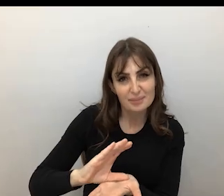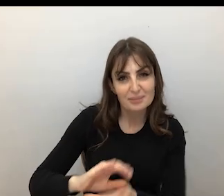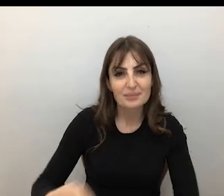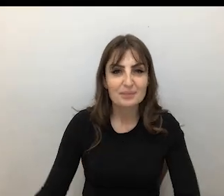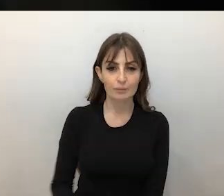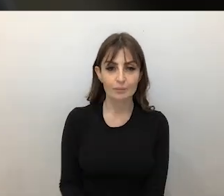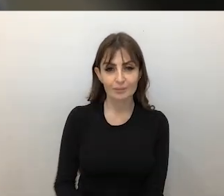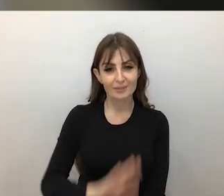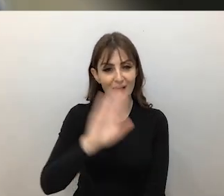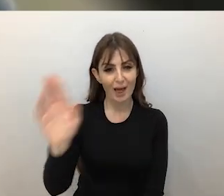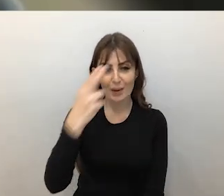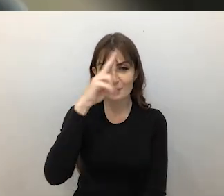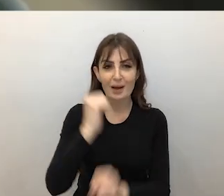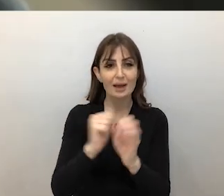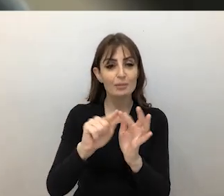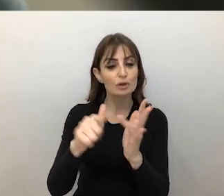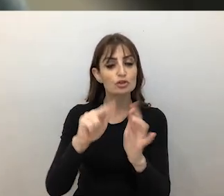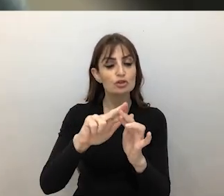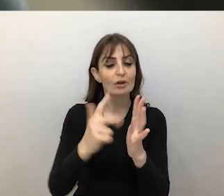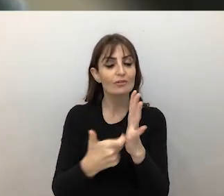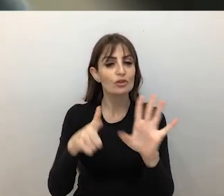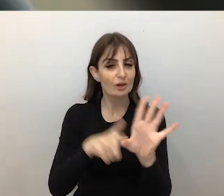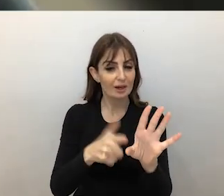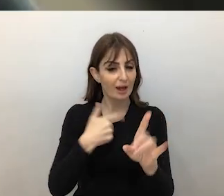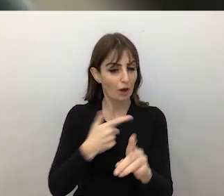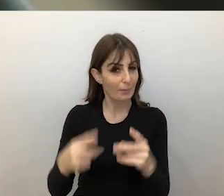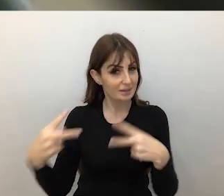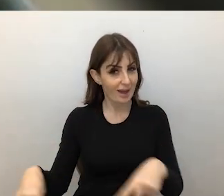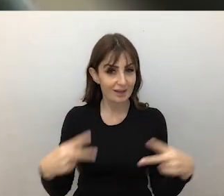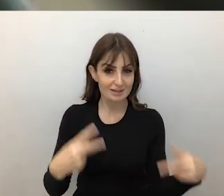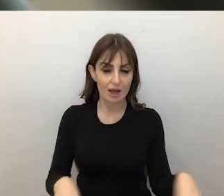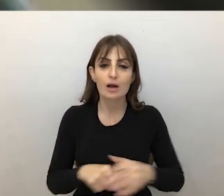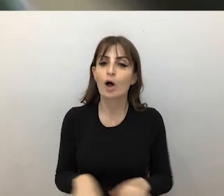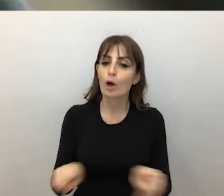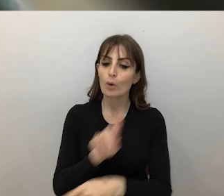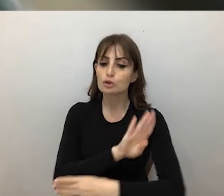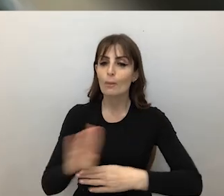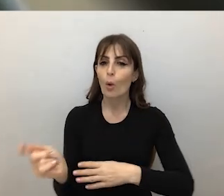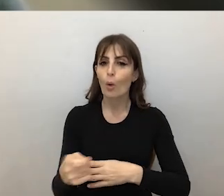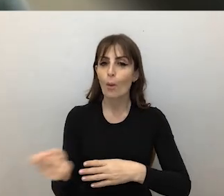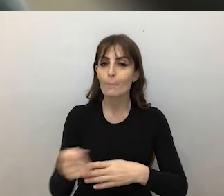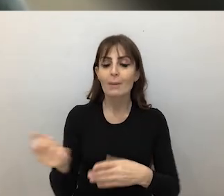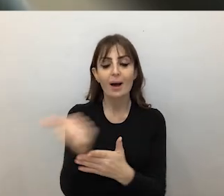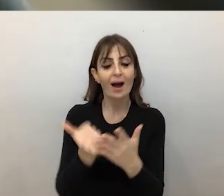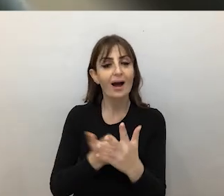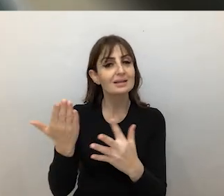Hi, my name is Geoffrey Lim. I am a street dancer and I'm also a board member of Arts Access Victoria and